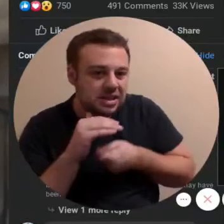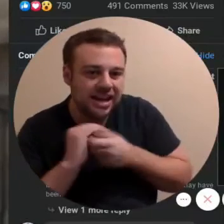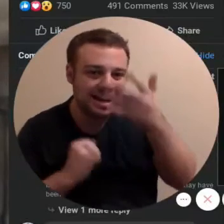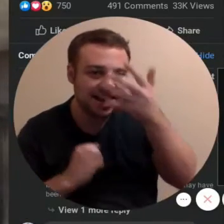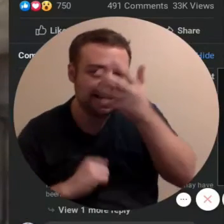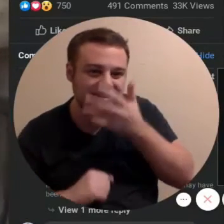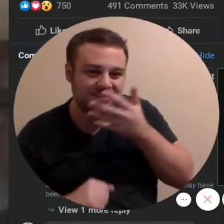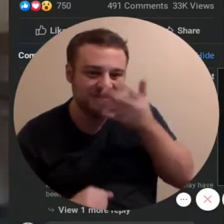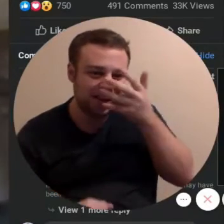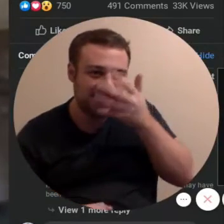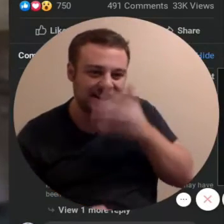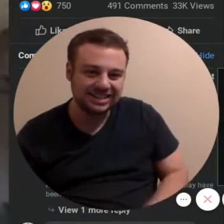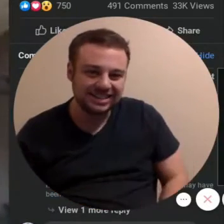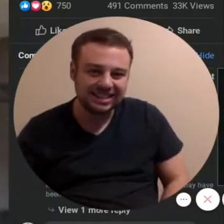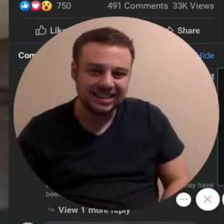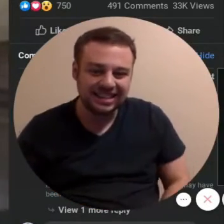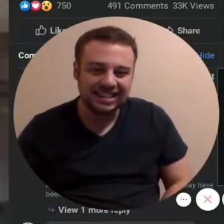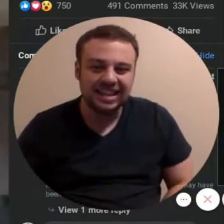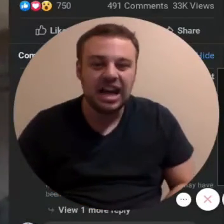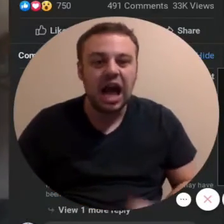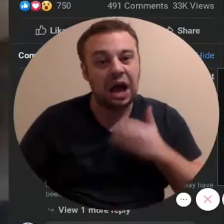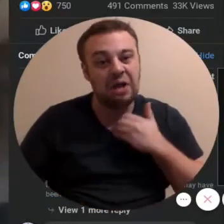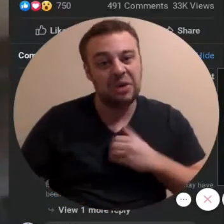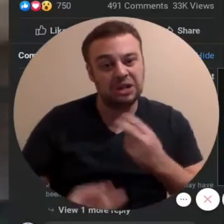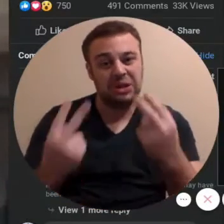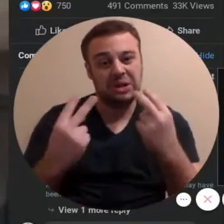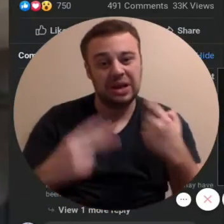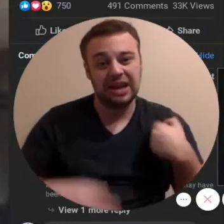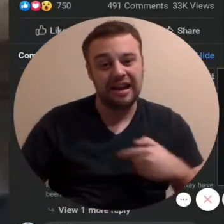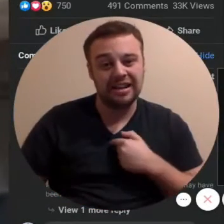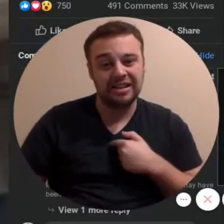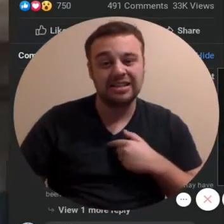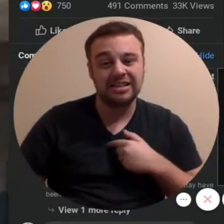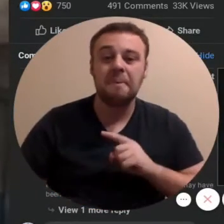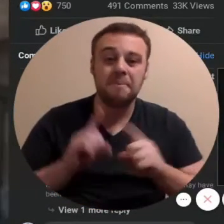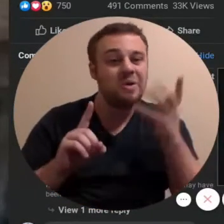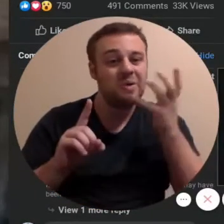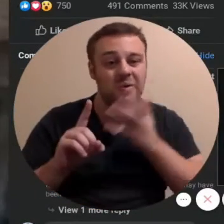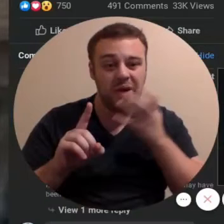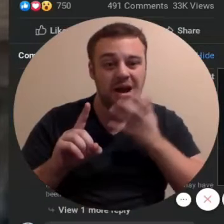Oh my goodness, you guys. What fun! (froze)